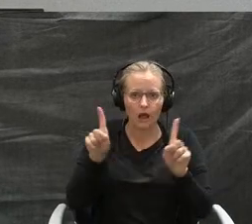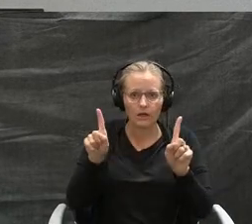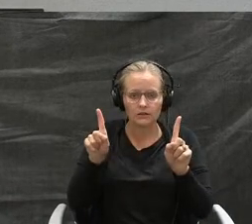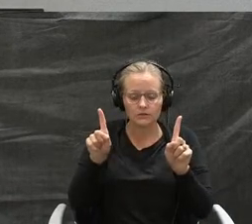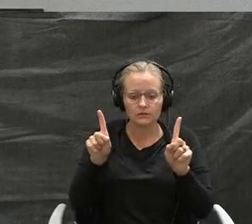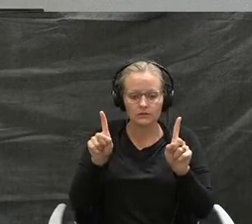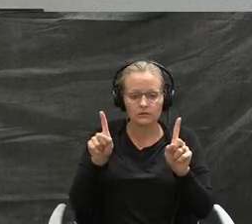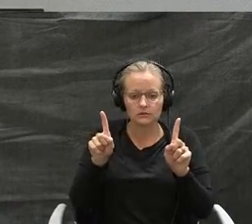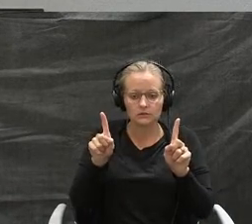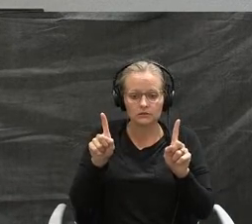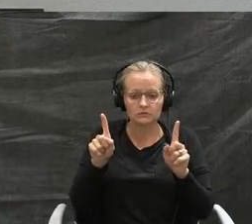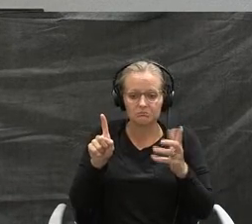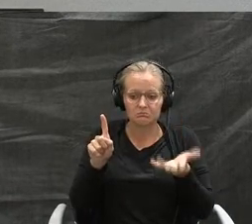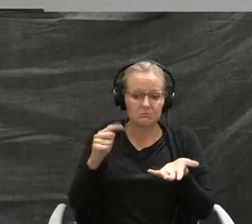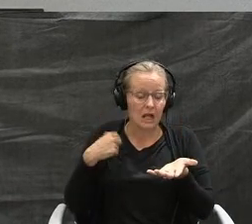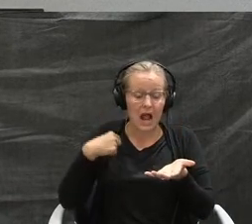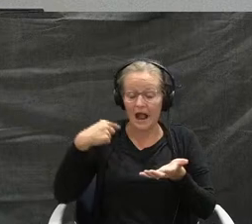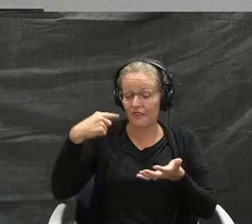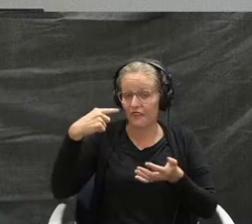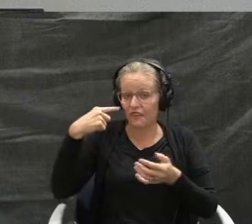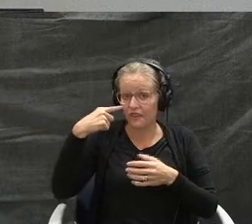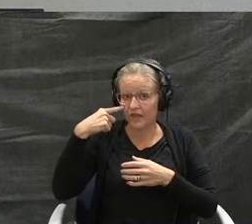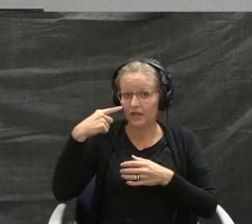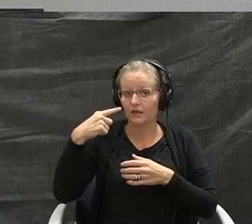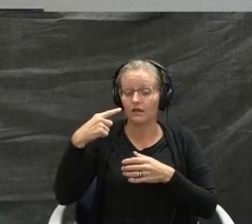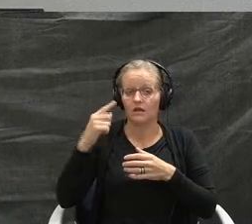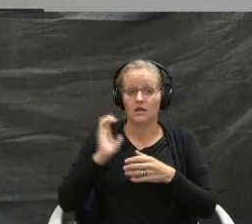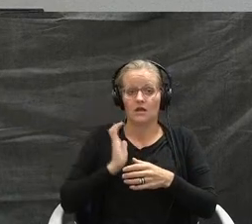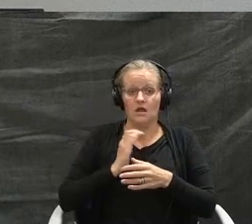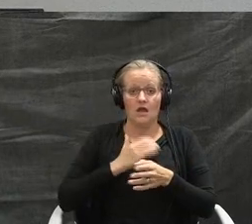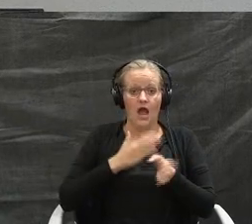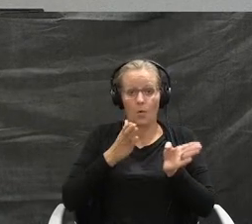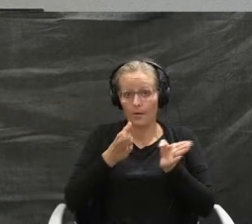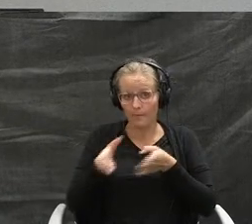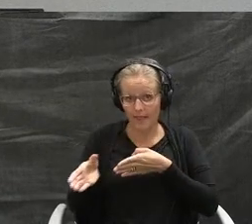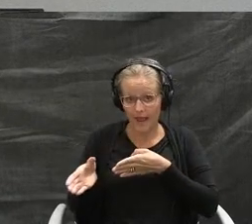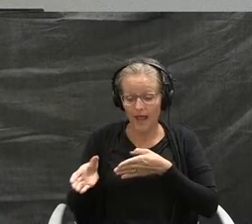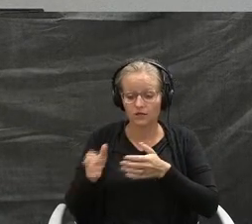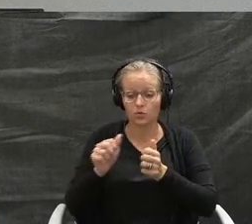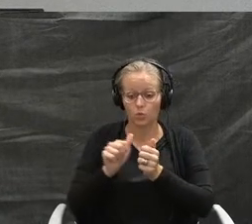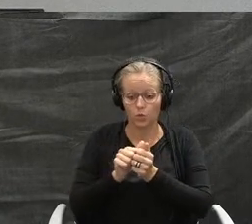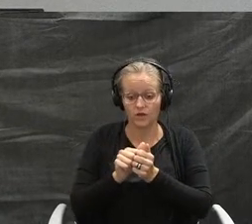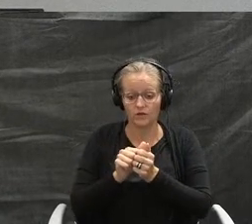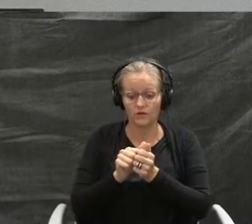I think I think the plans that we have will assure that there